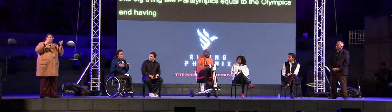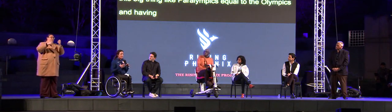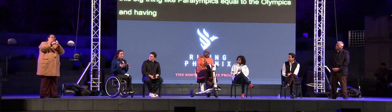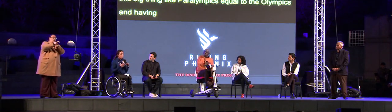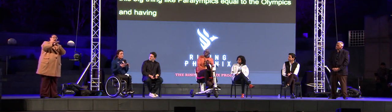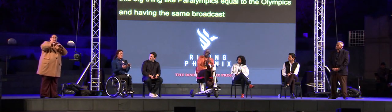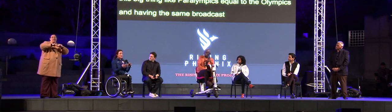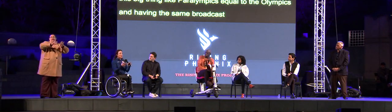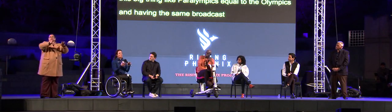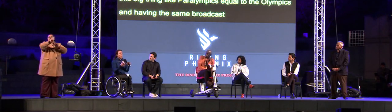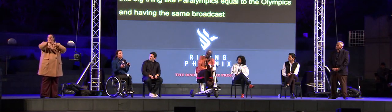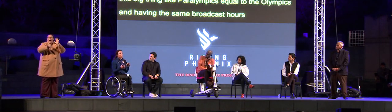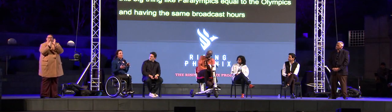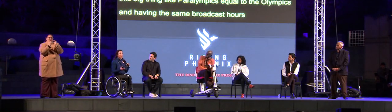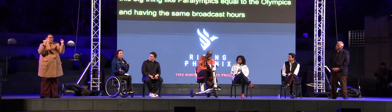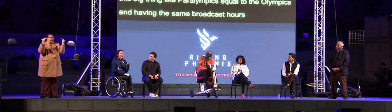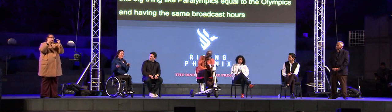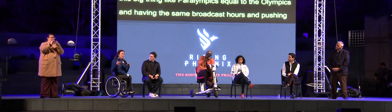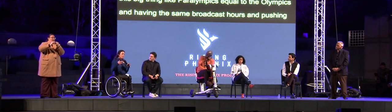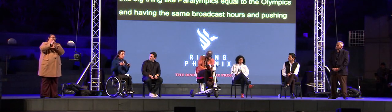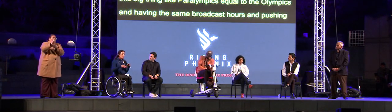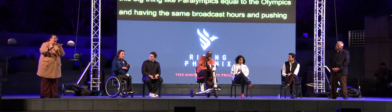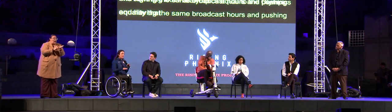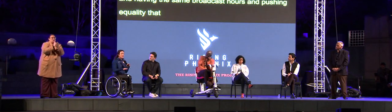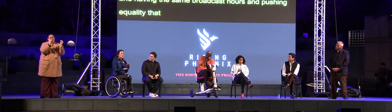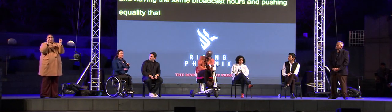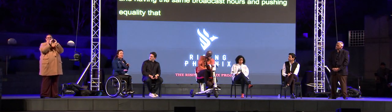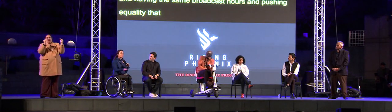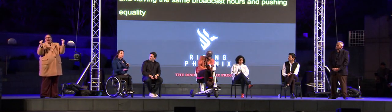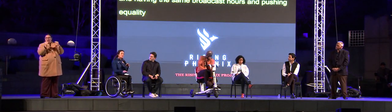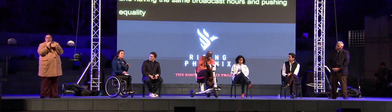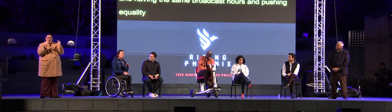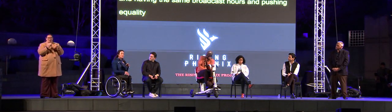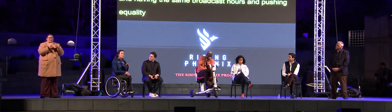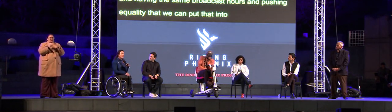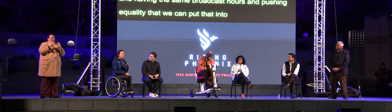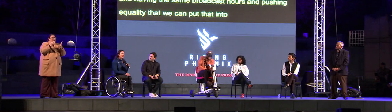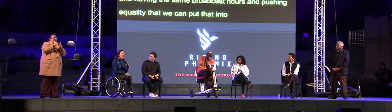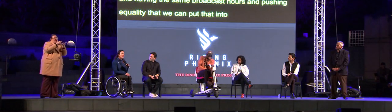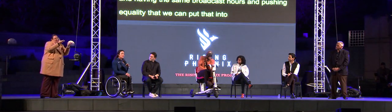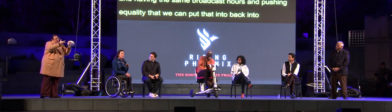and pushing equality, that we can put that back into our own communities.